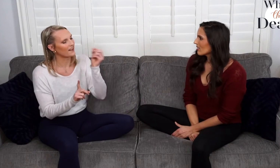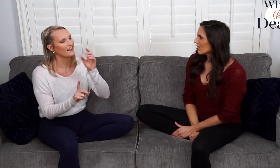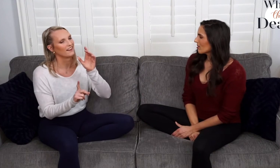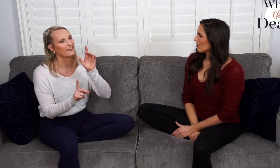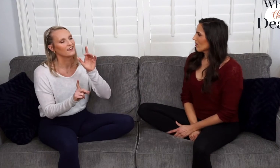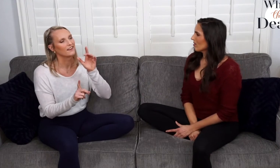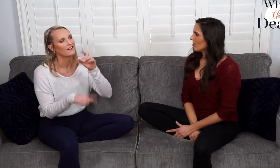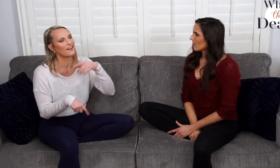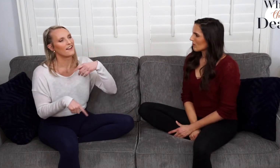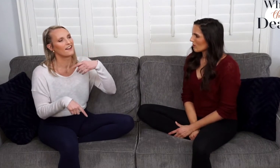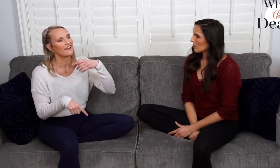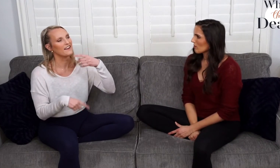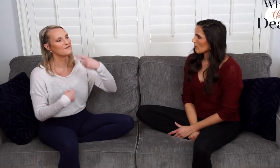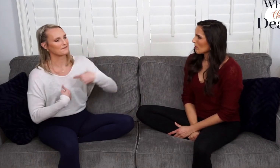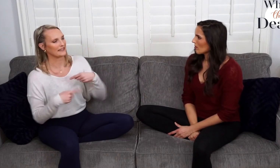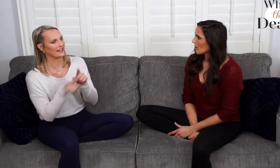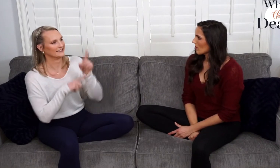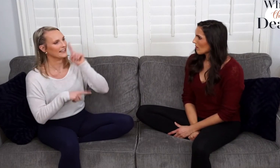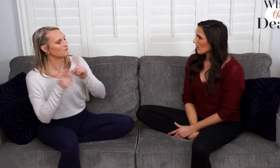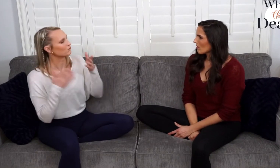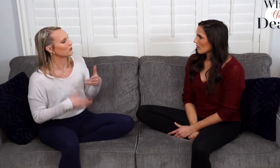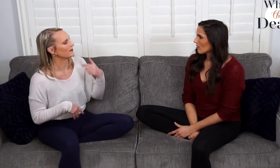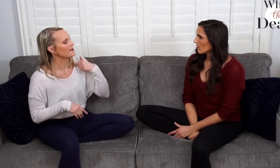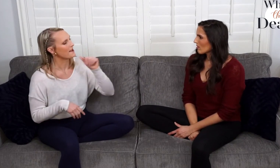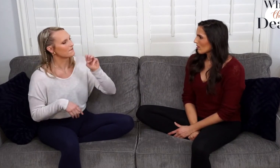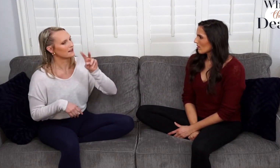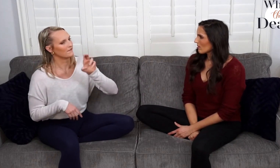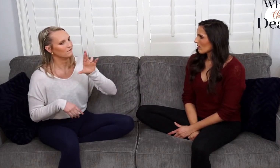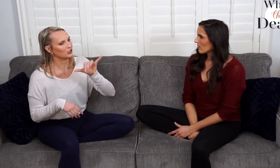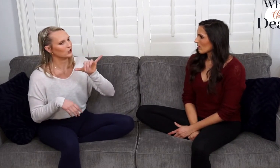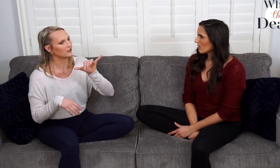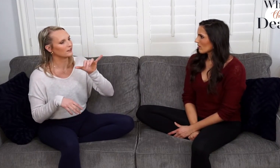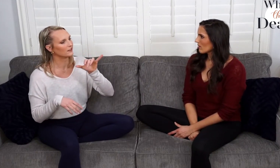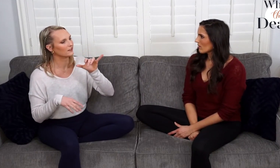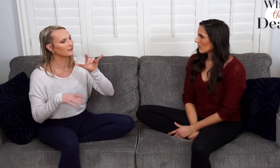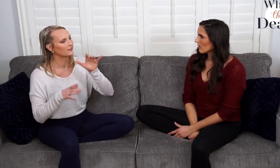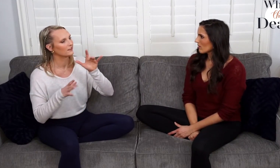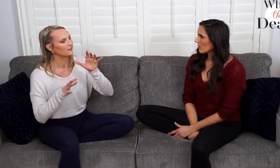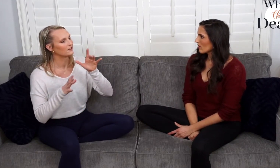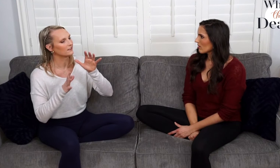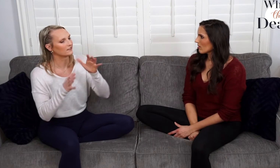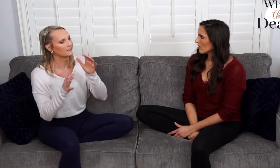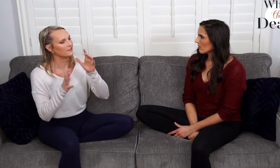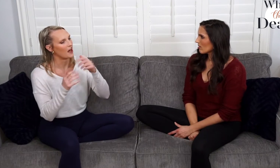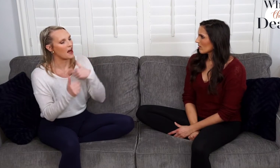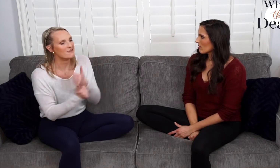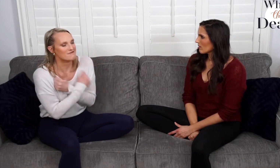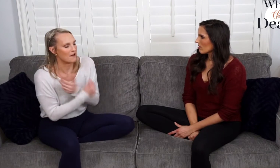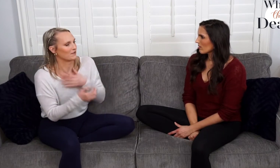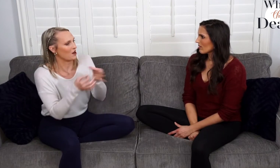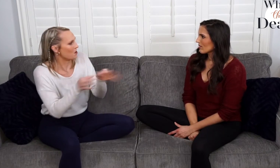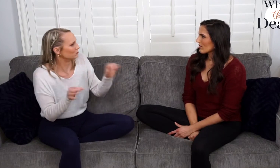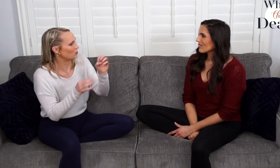And as a Deaf person, I am very... I love my language